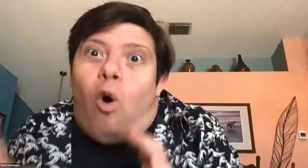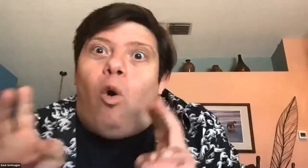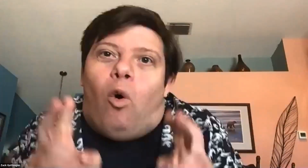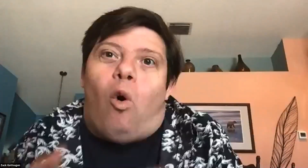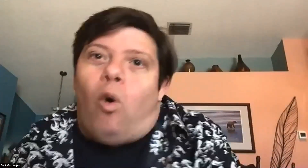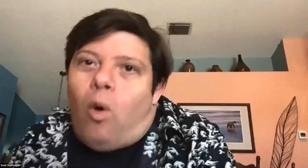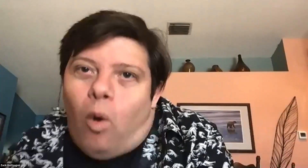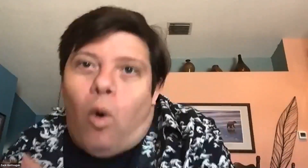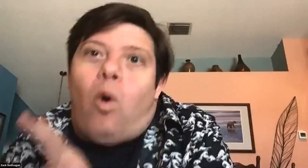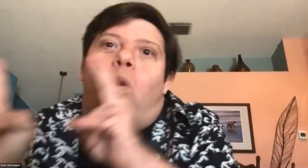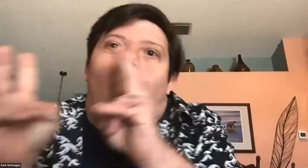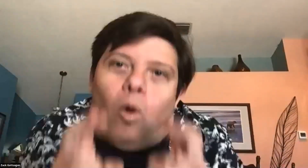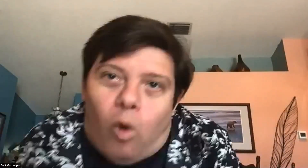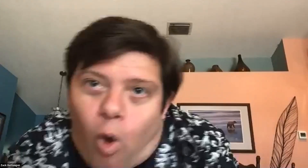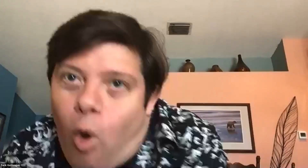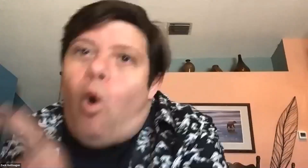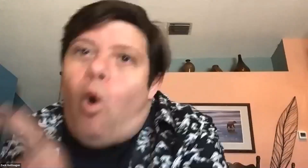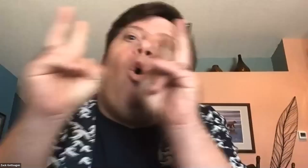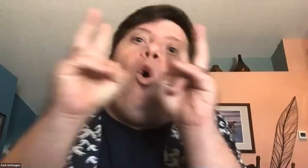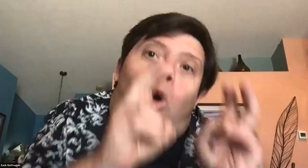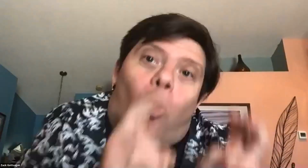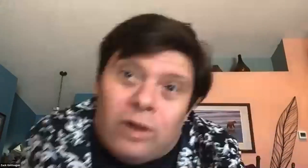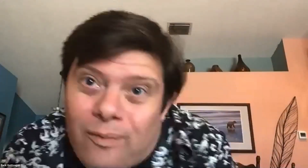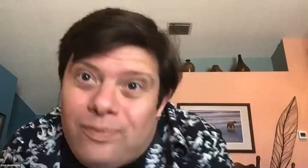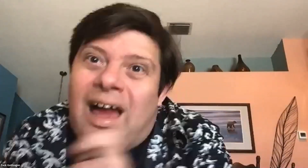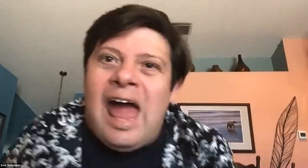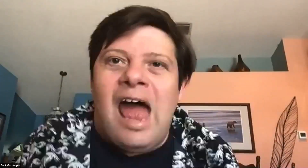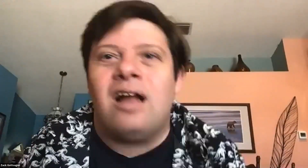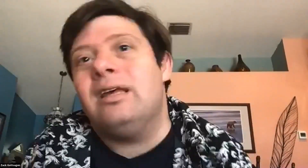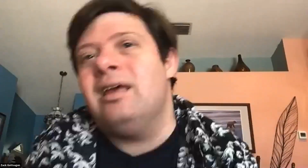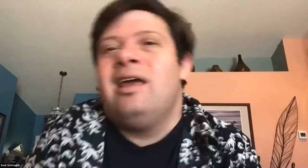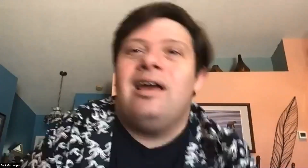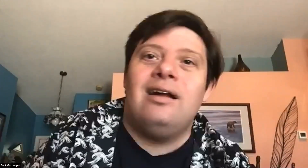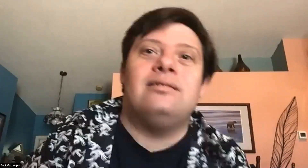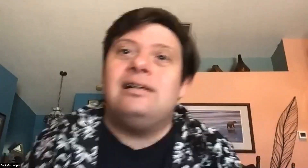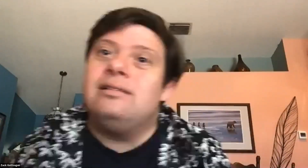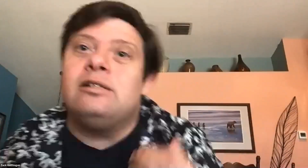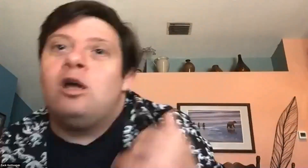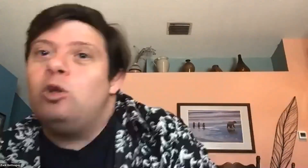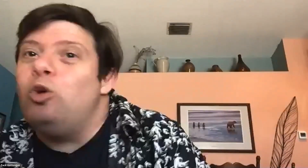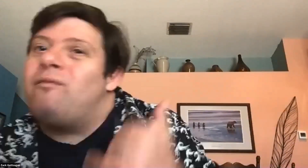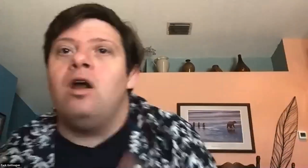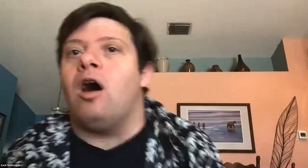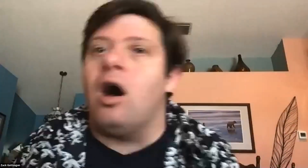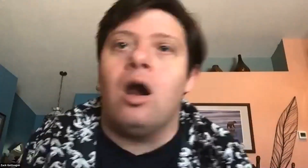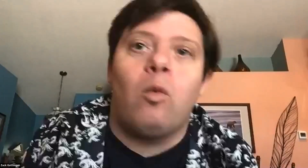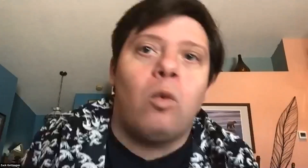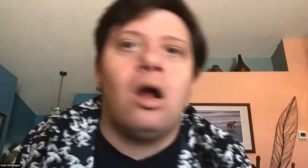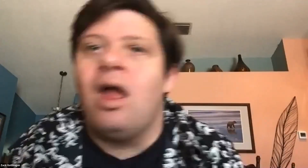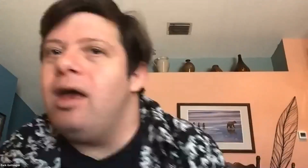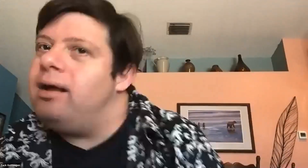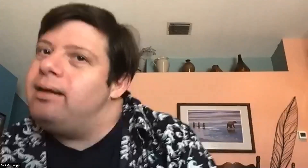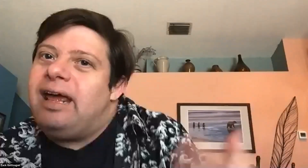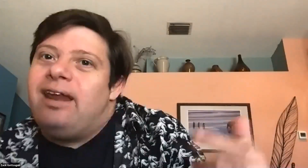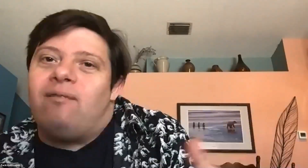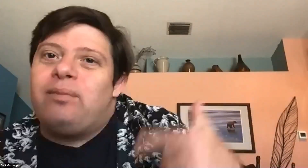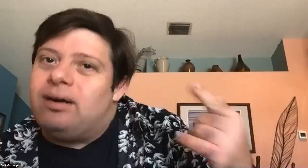. For me, I just like doing all